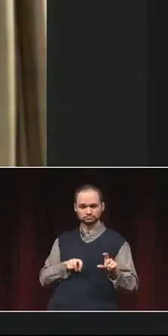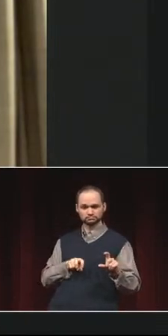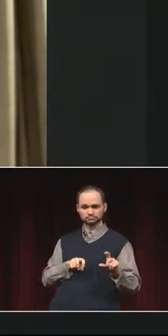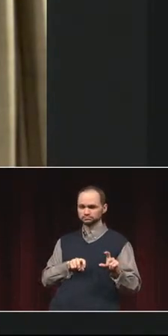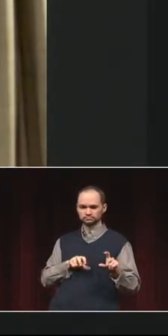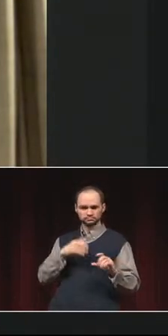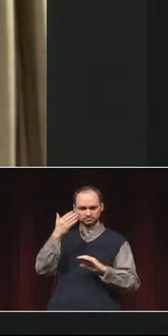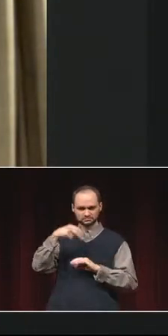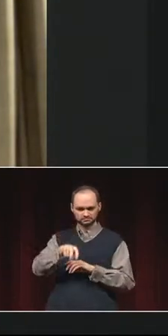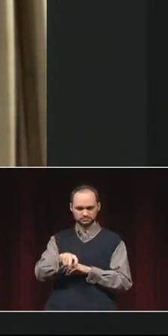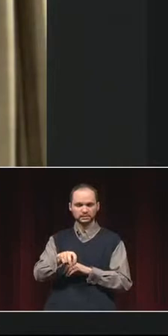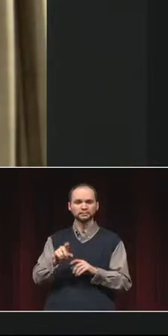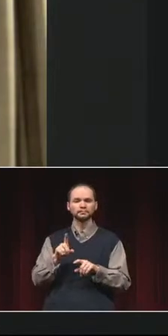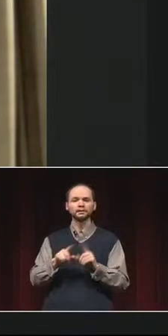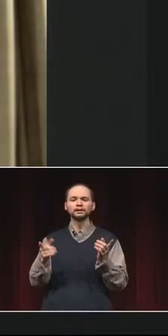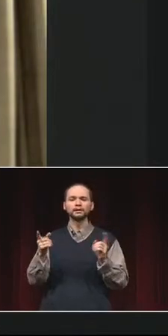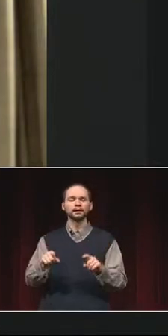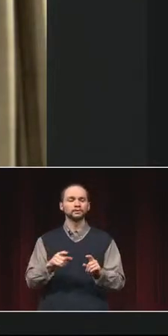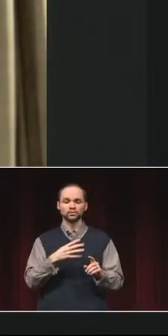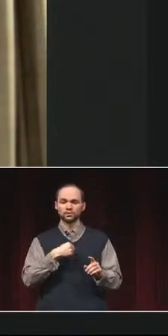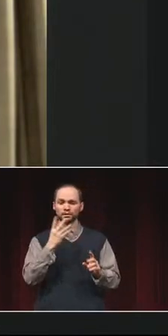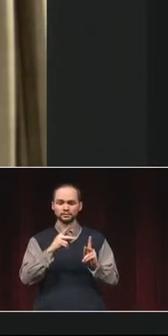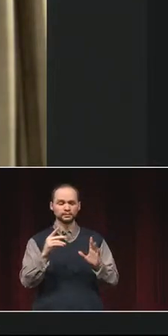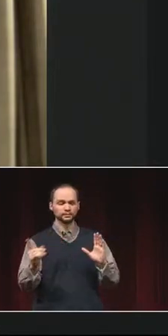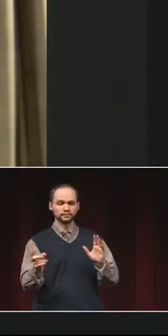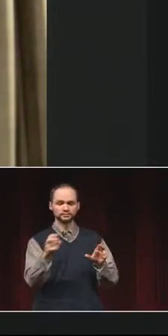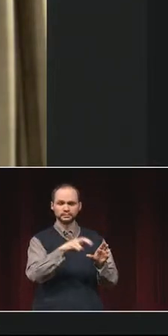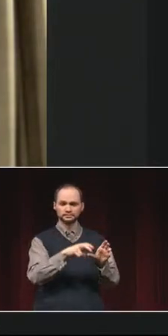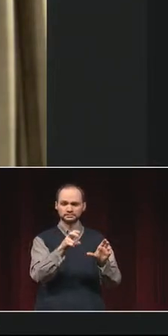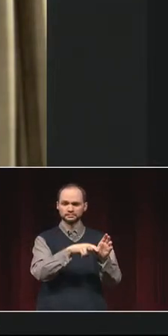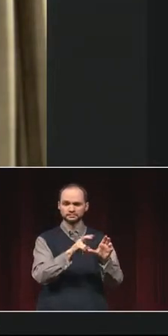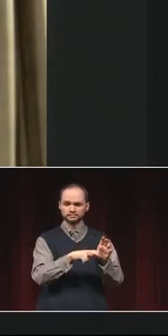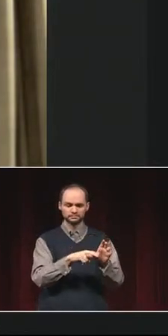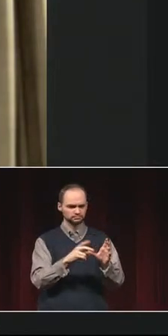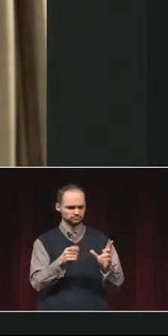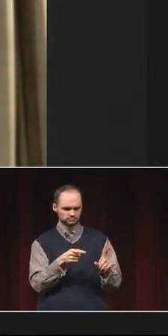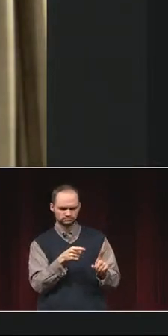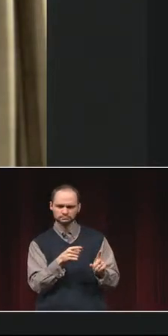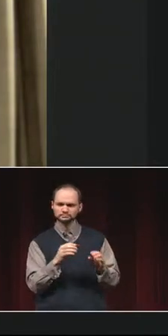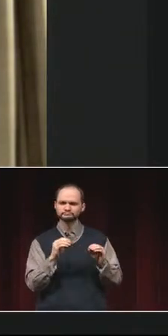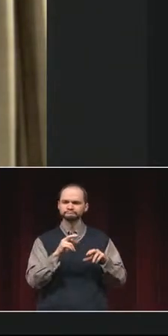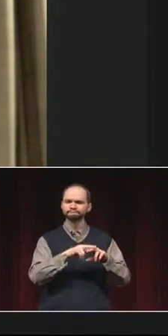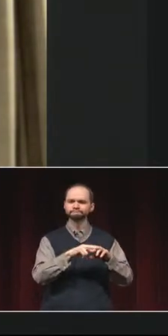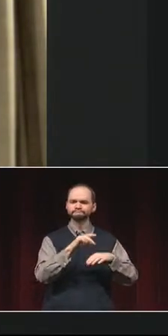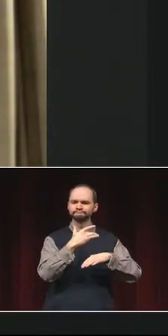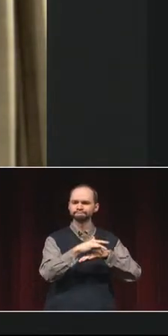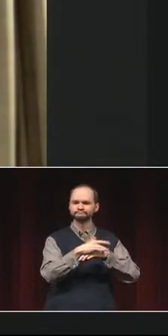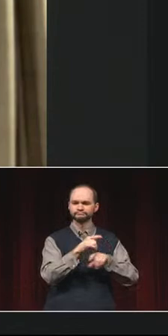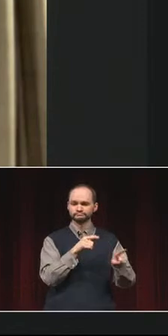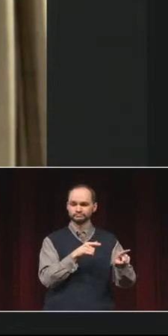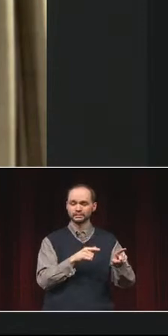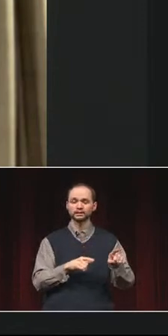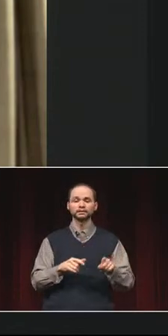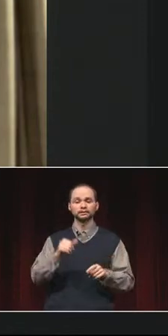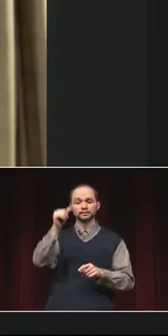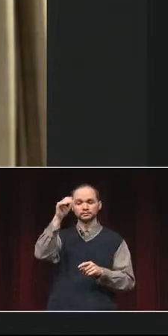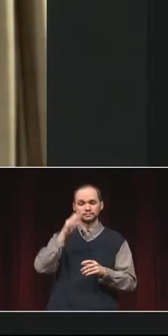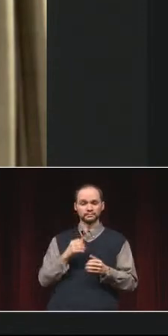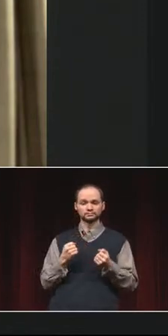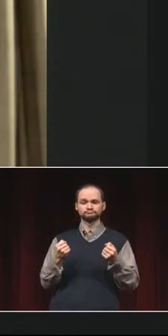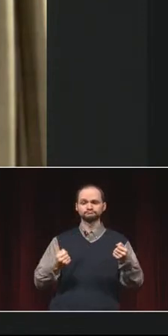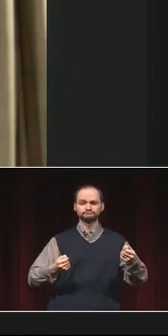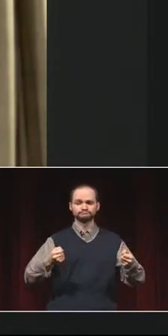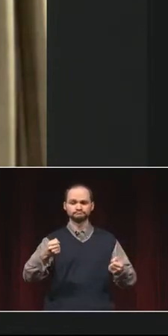there were no more seats in the white section of that bus. The bus driver, James F Blake,